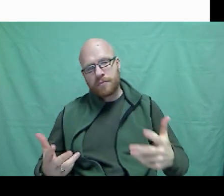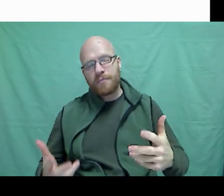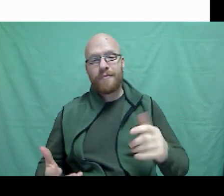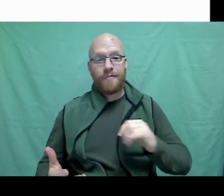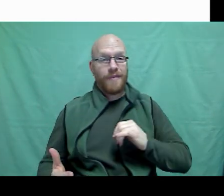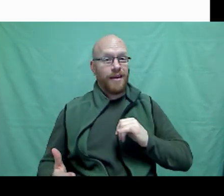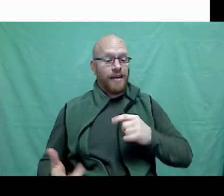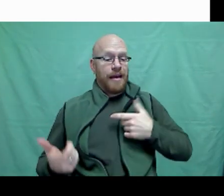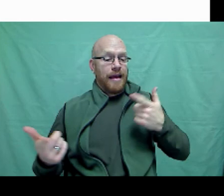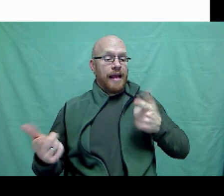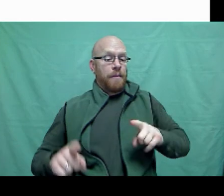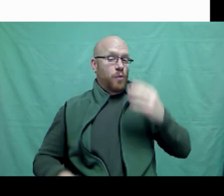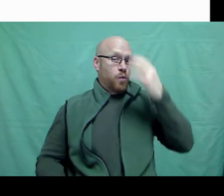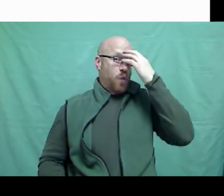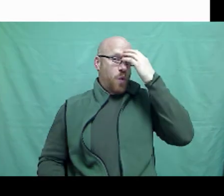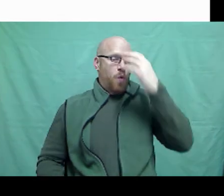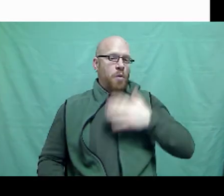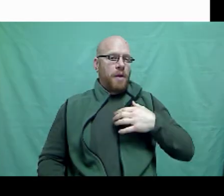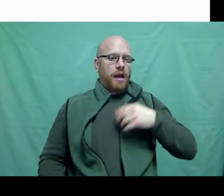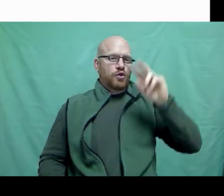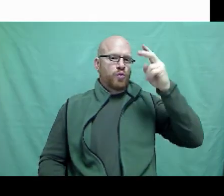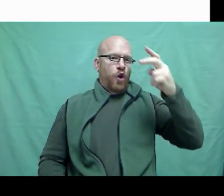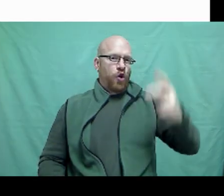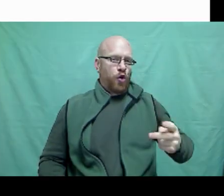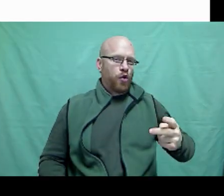Now we'll look at the square root of 288.